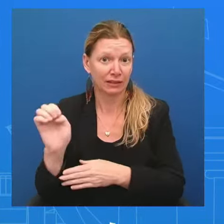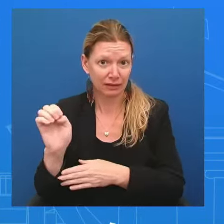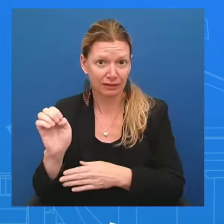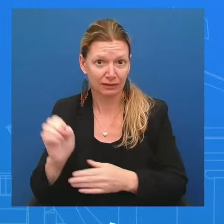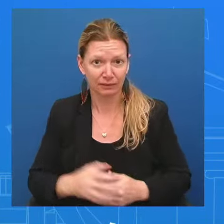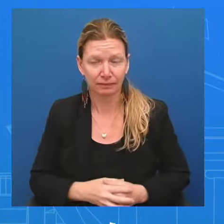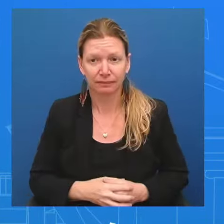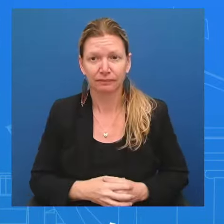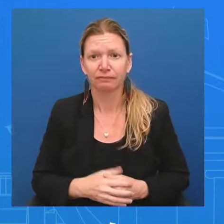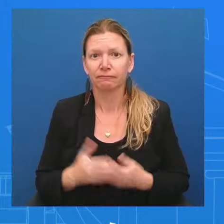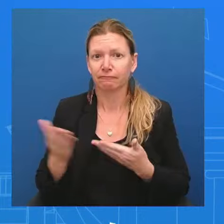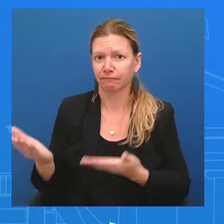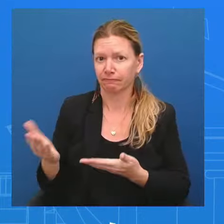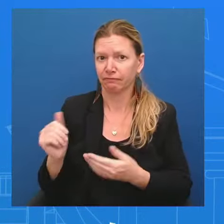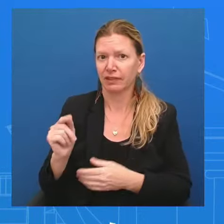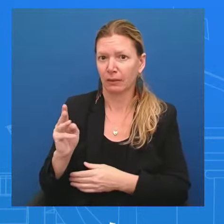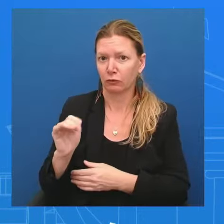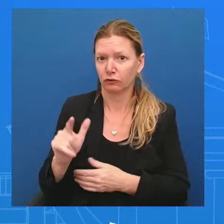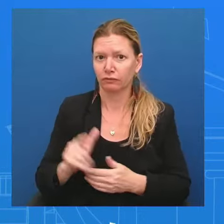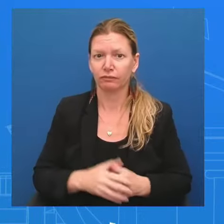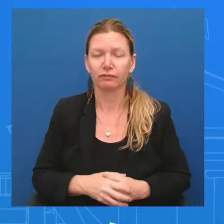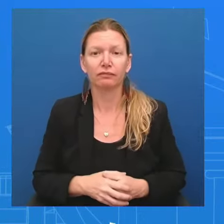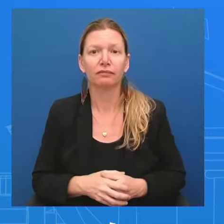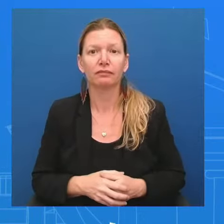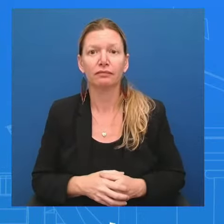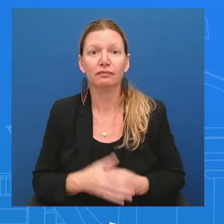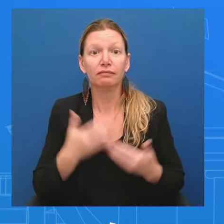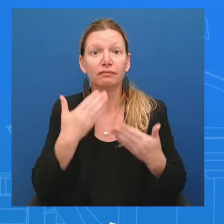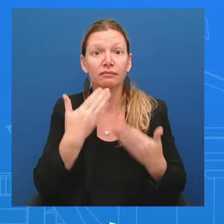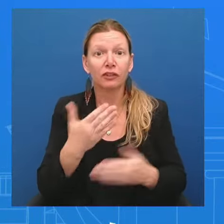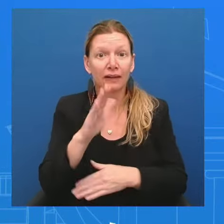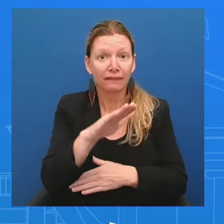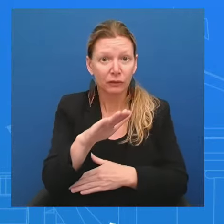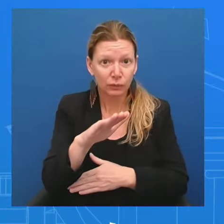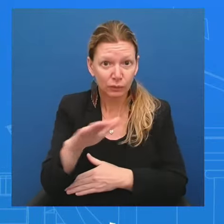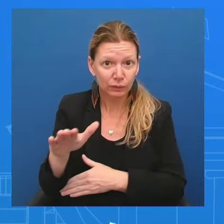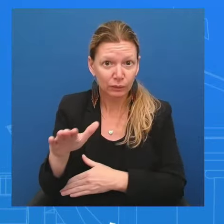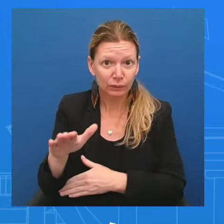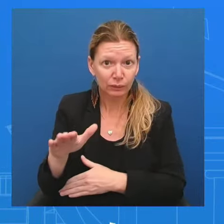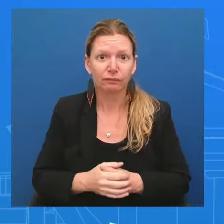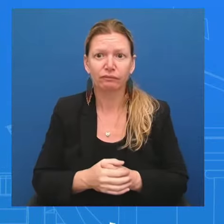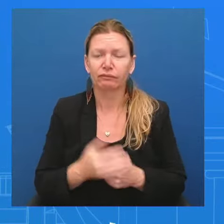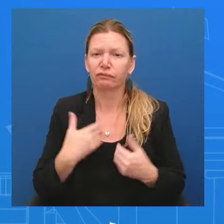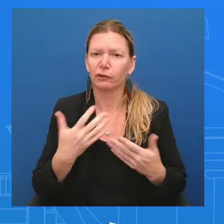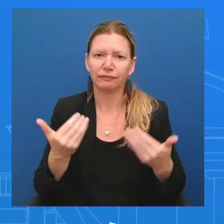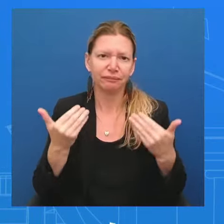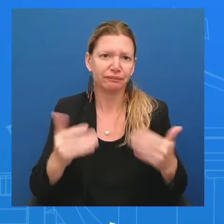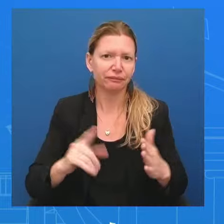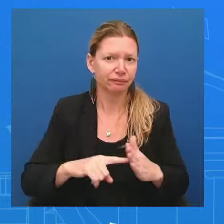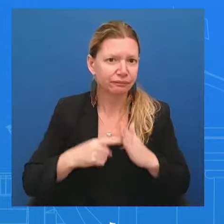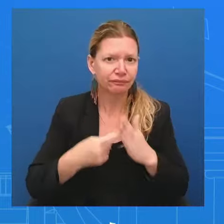The Press: Afternoon. Mr. Kirby: So I just want to just right off the top talk about these devastating images